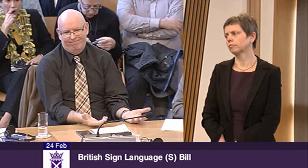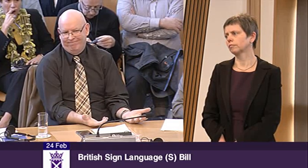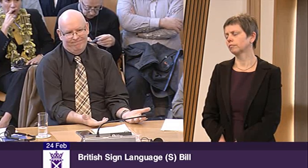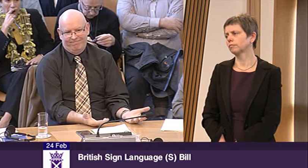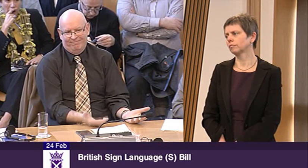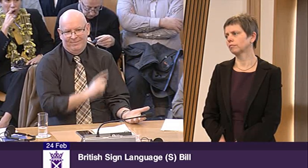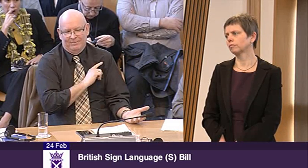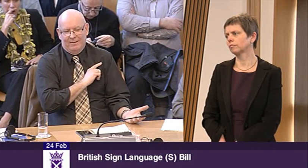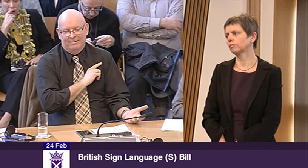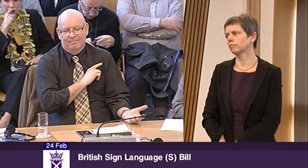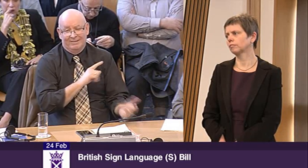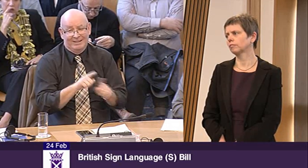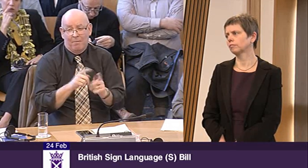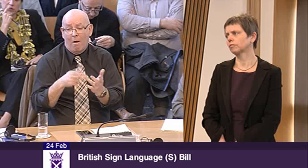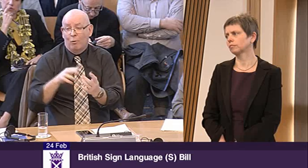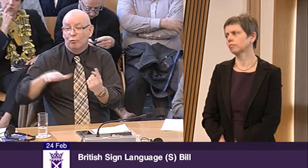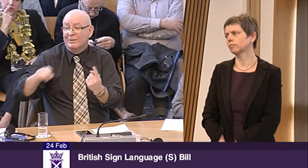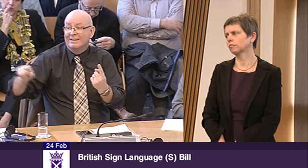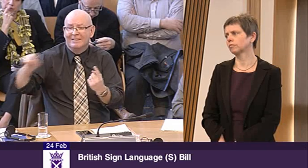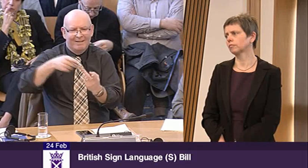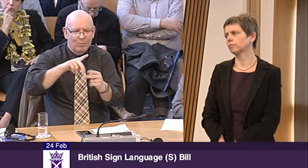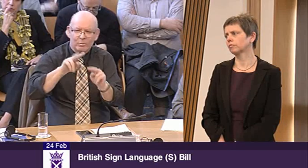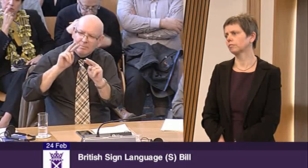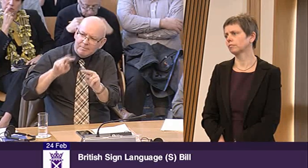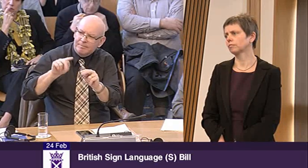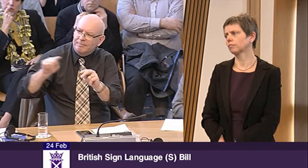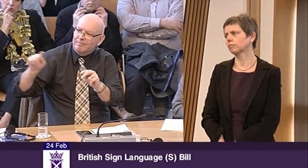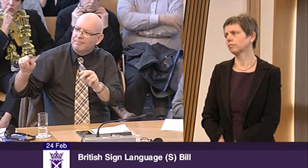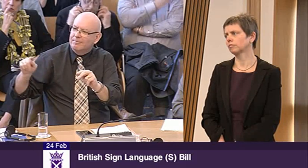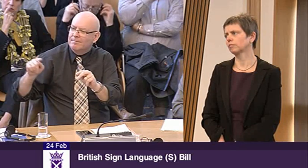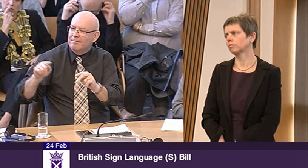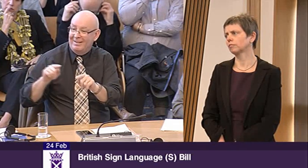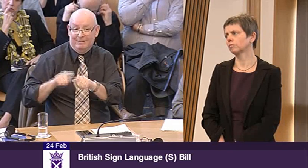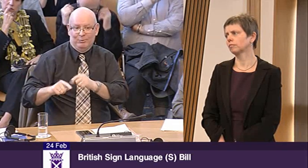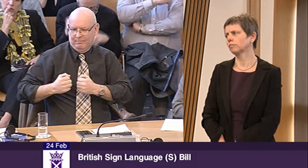that way, but equality is not provided for the deaf BSL community.